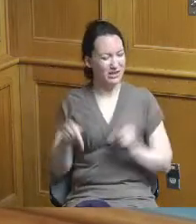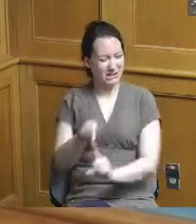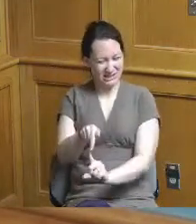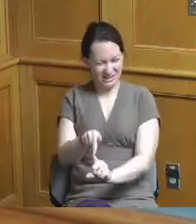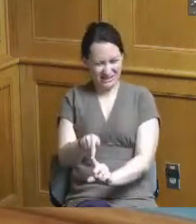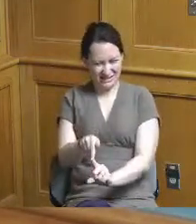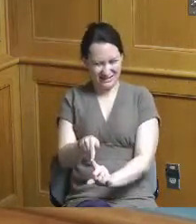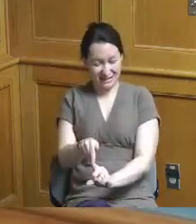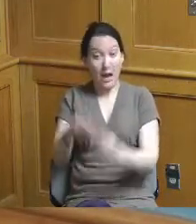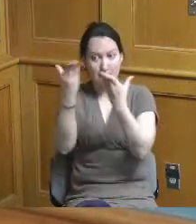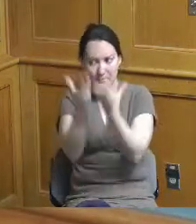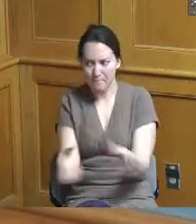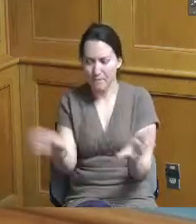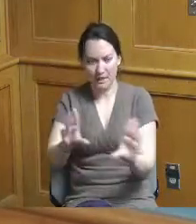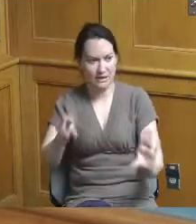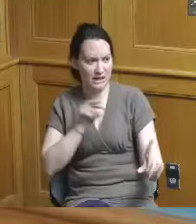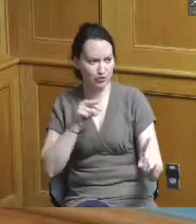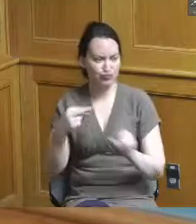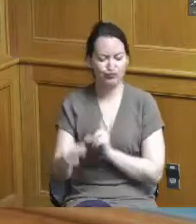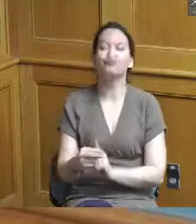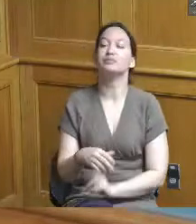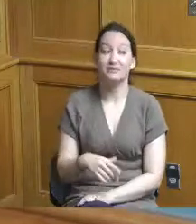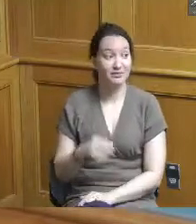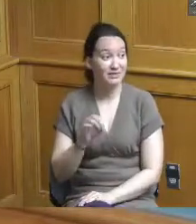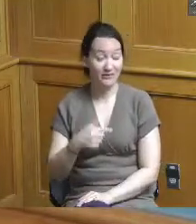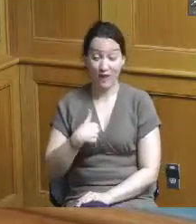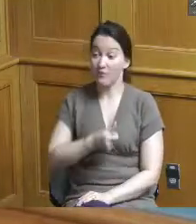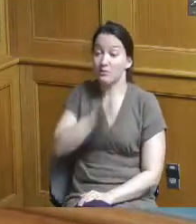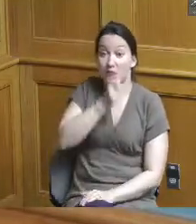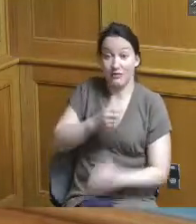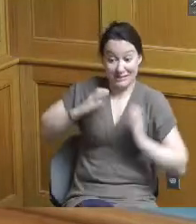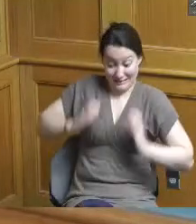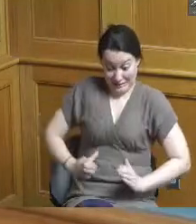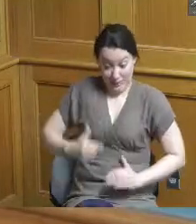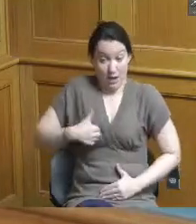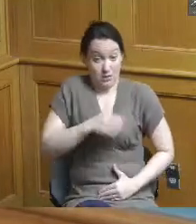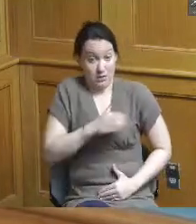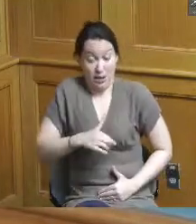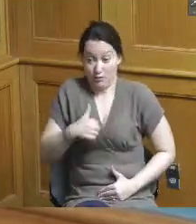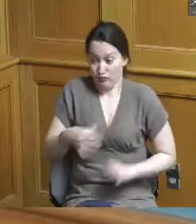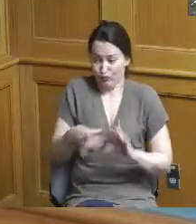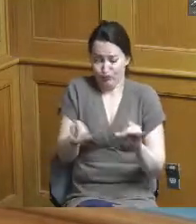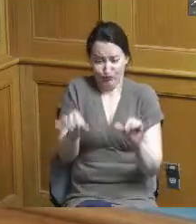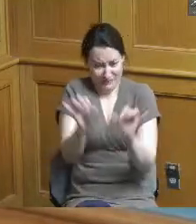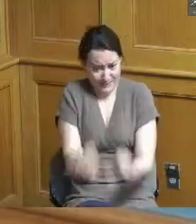that's what the public was sure if I was a private citizen I would be saying the same thing what are